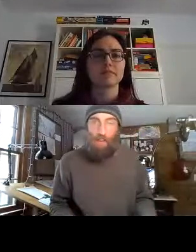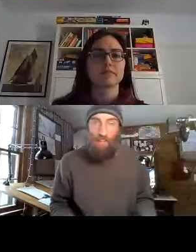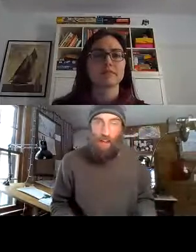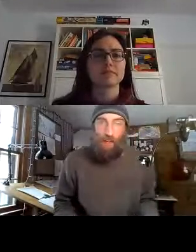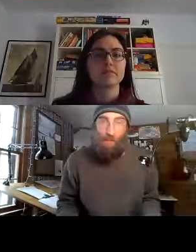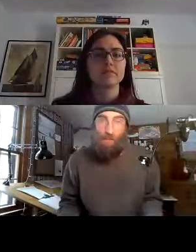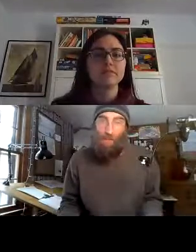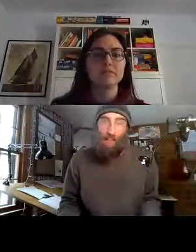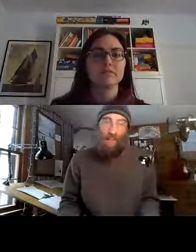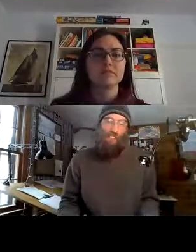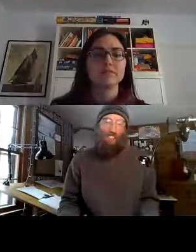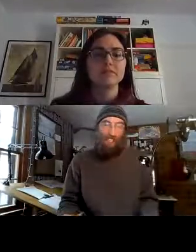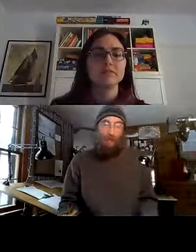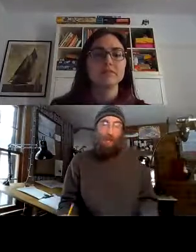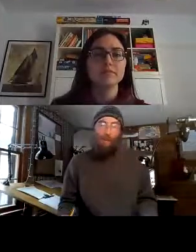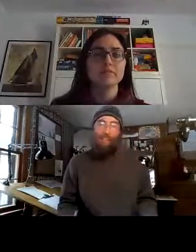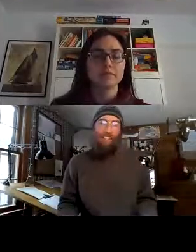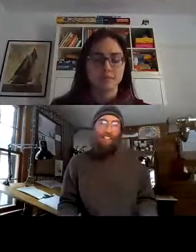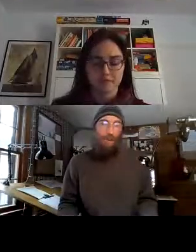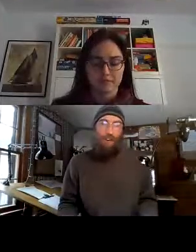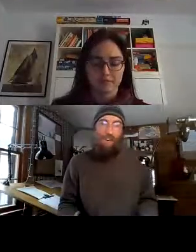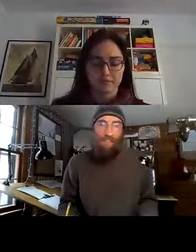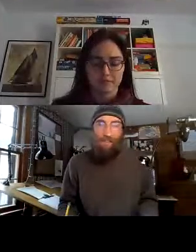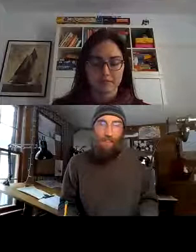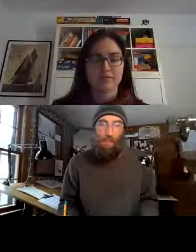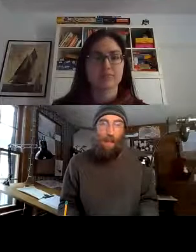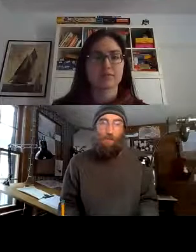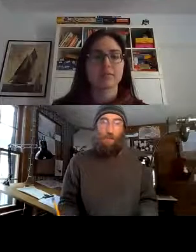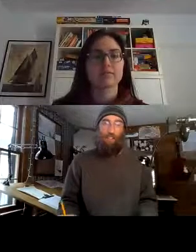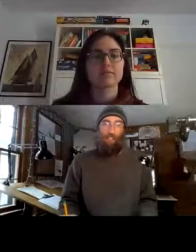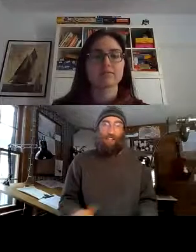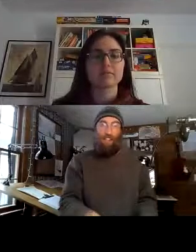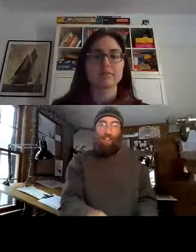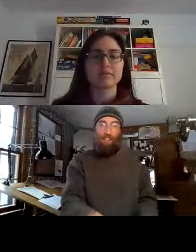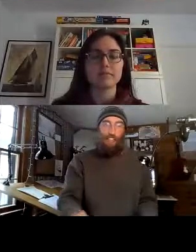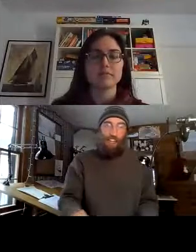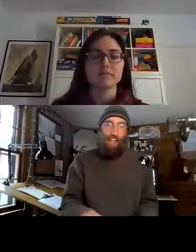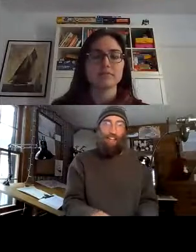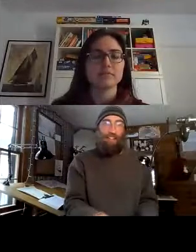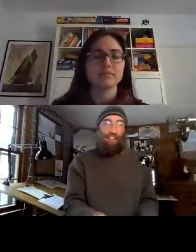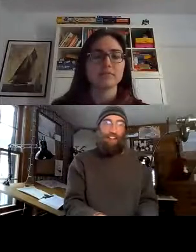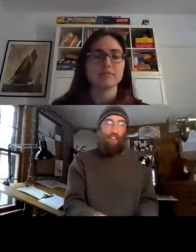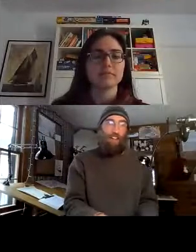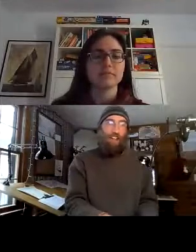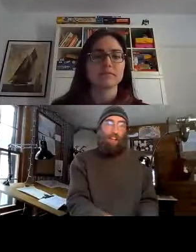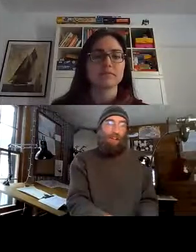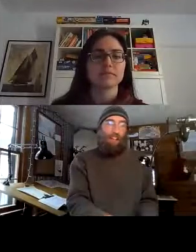of this guy! And I looked a little bit, but then I said, you know what, it doesn't really matter *what* he looked like, he could have looked like any of these characters,